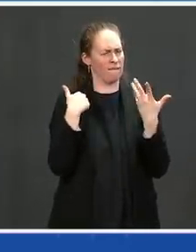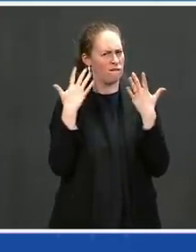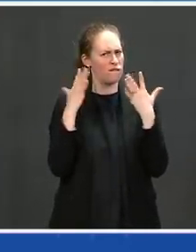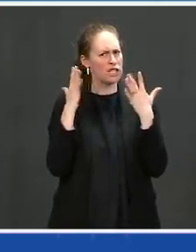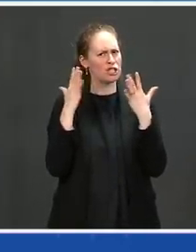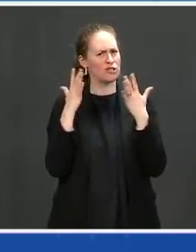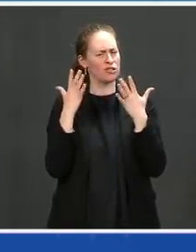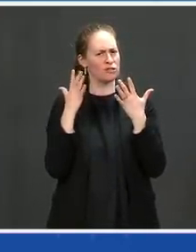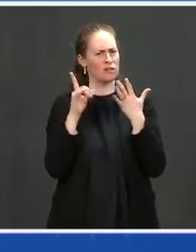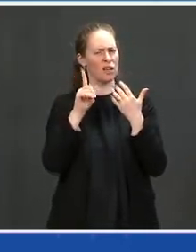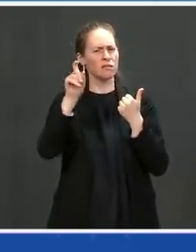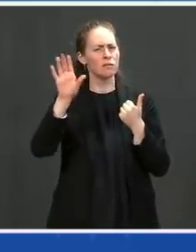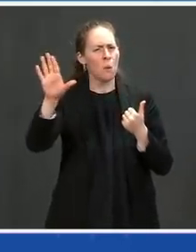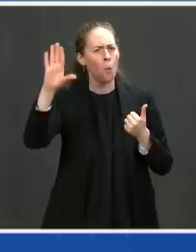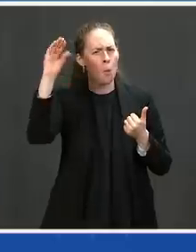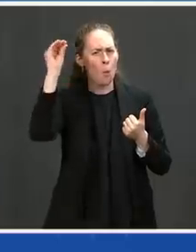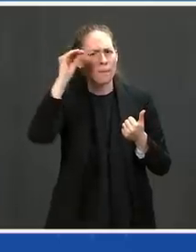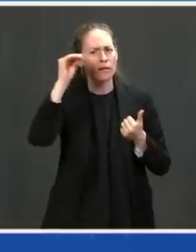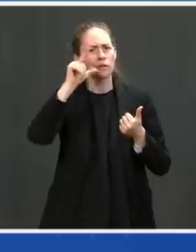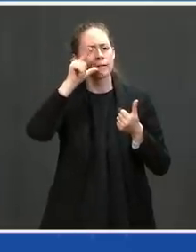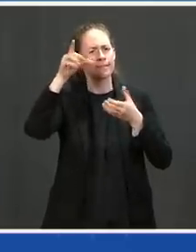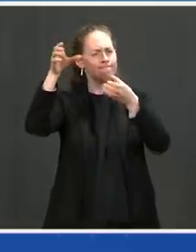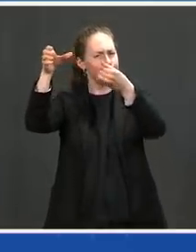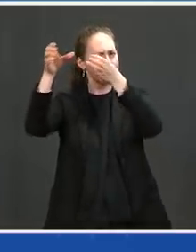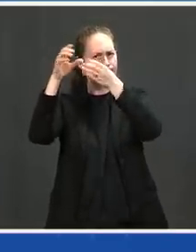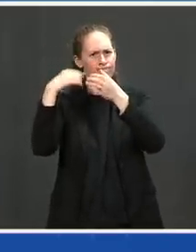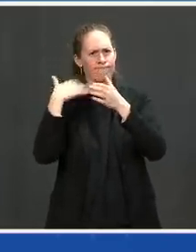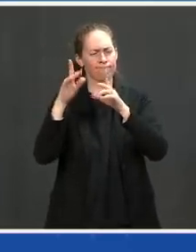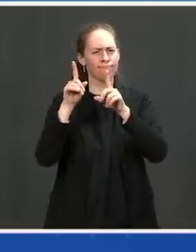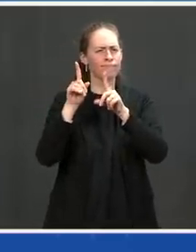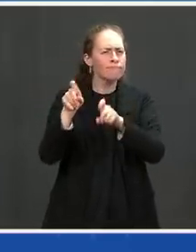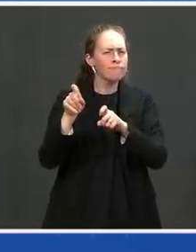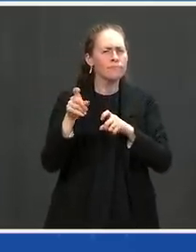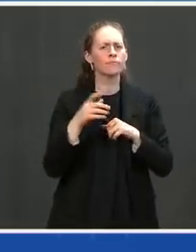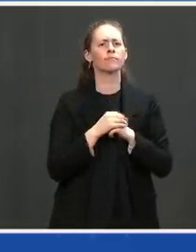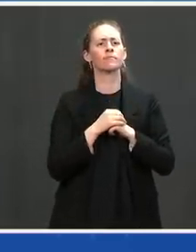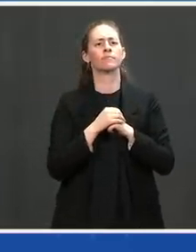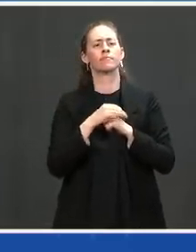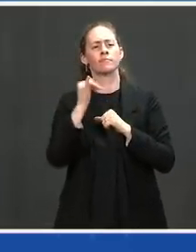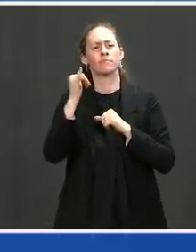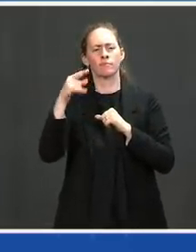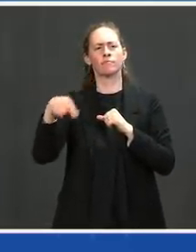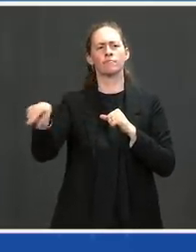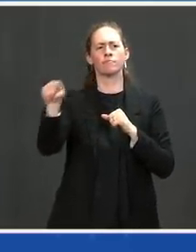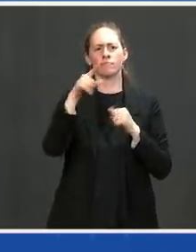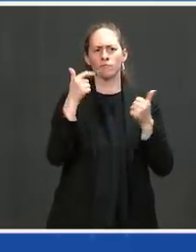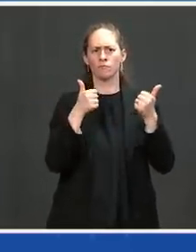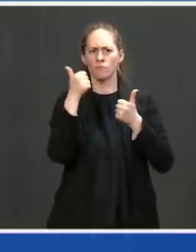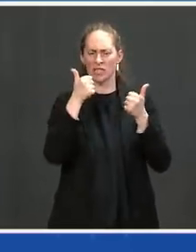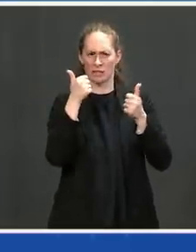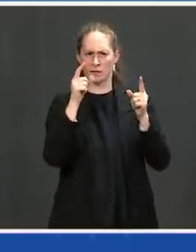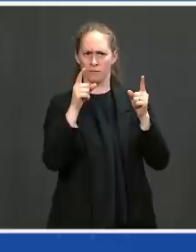but I said, "Focus on the most vulnerable immediately." But there's no reason why, in the next month,